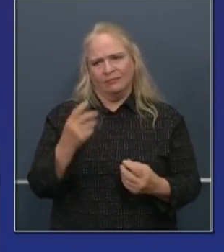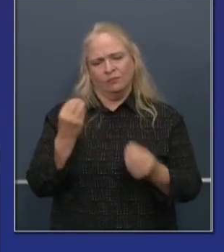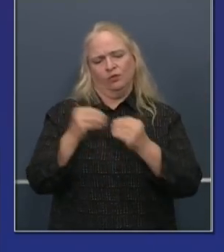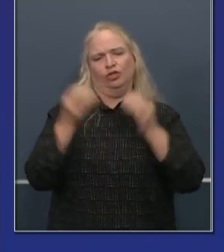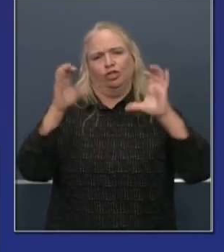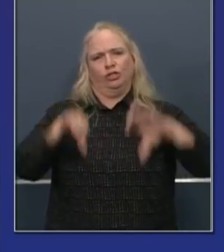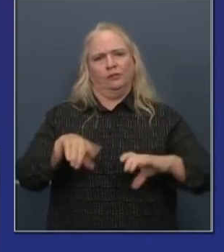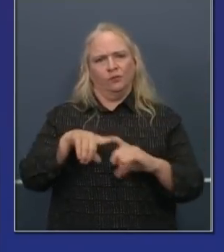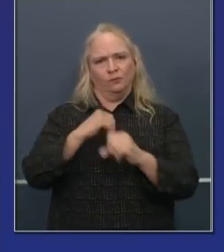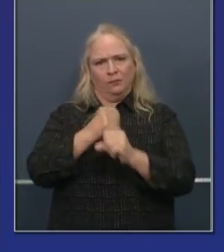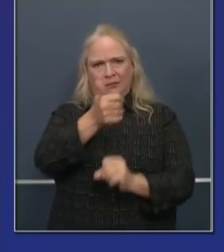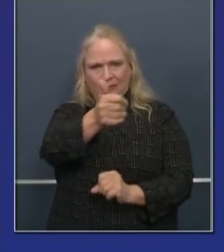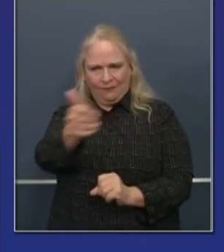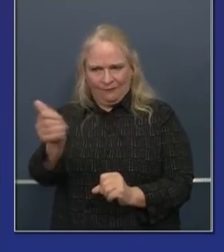ACQUIRING NATIONWIDE OF WEARING